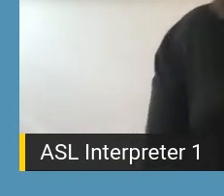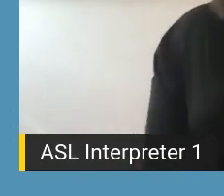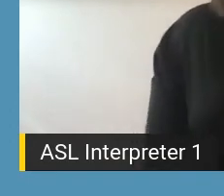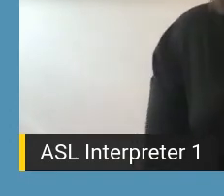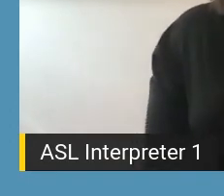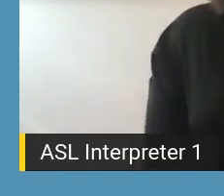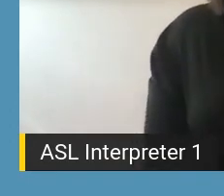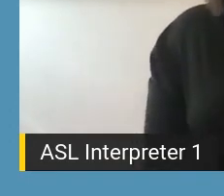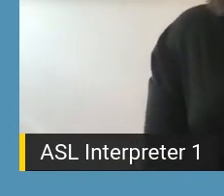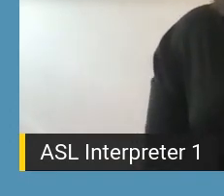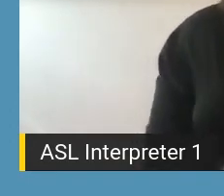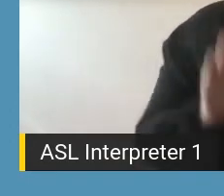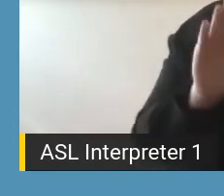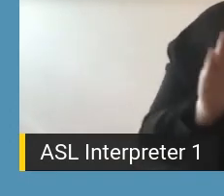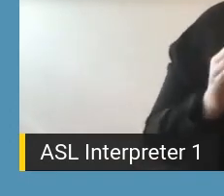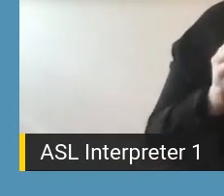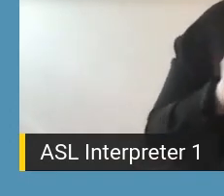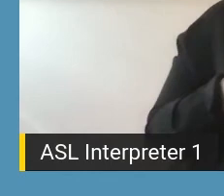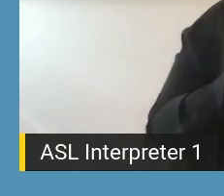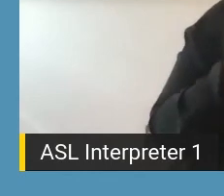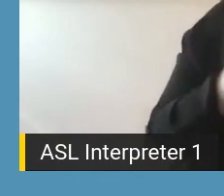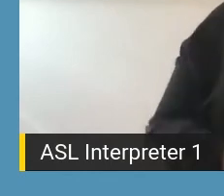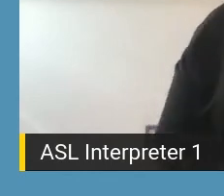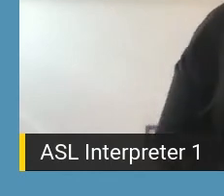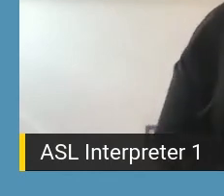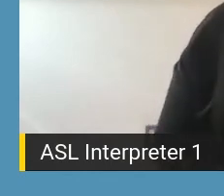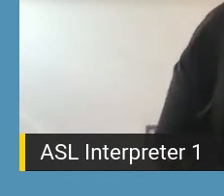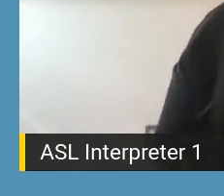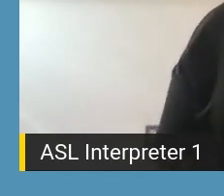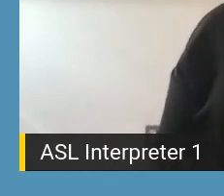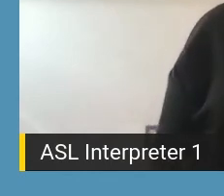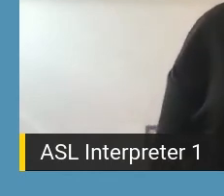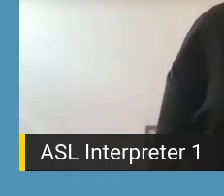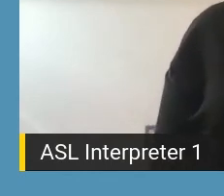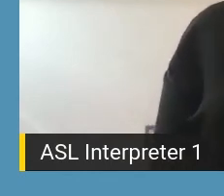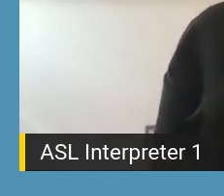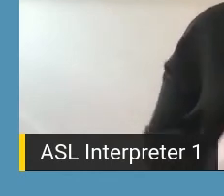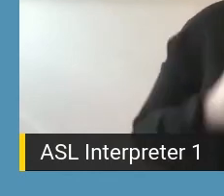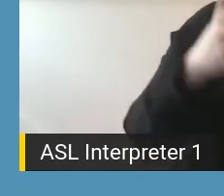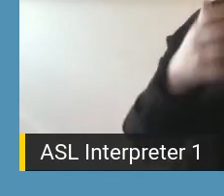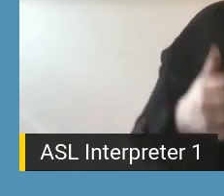accents. Like even I know it is much better with American accents than even British accents